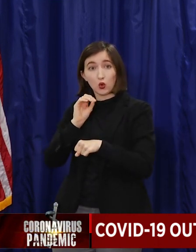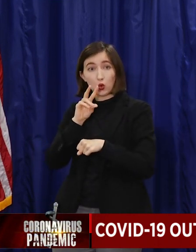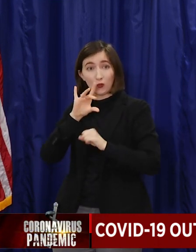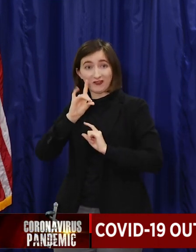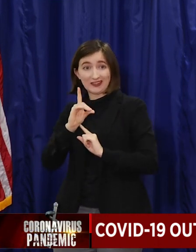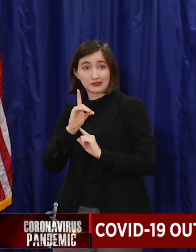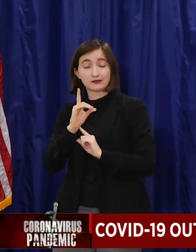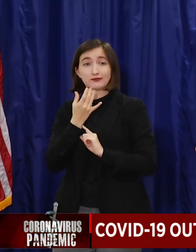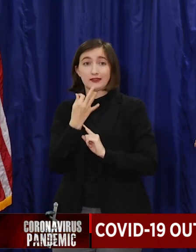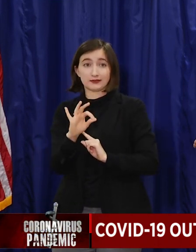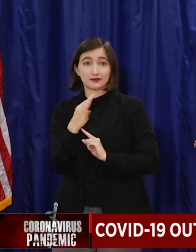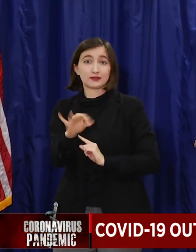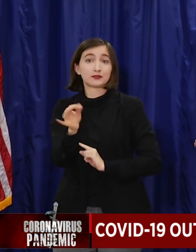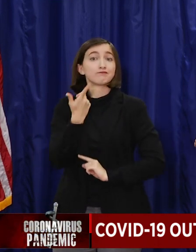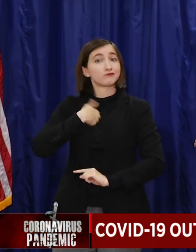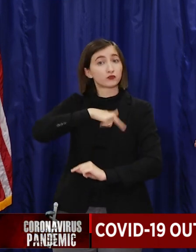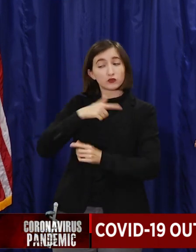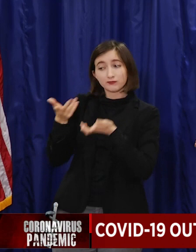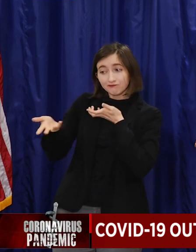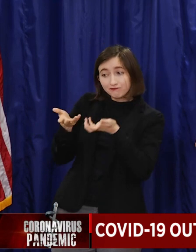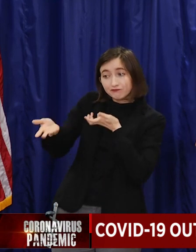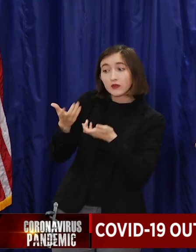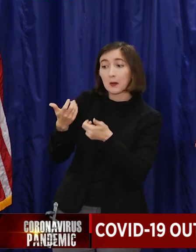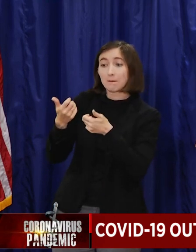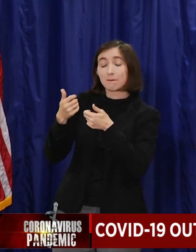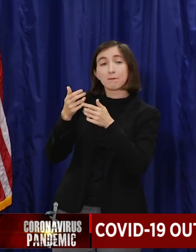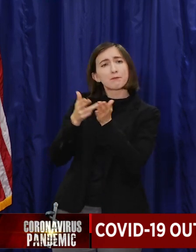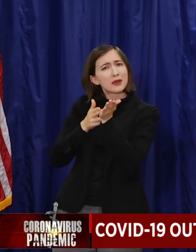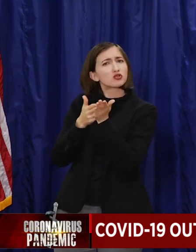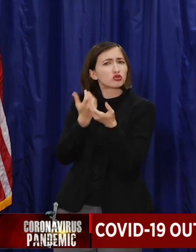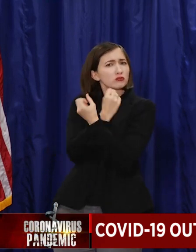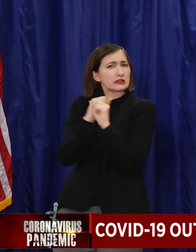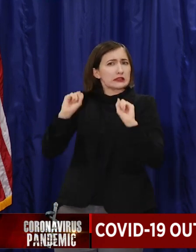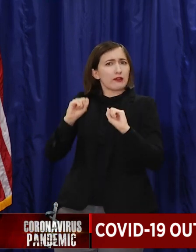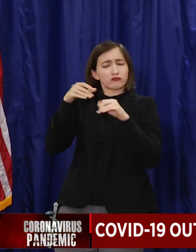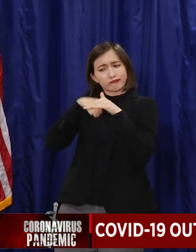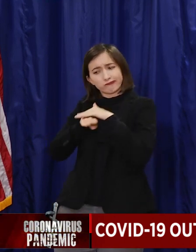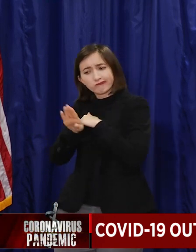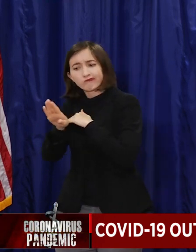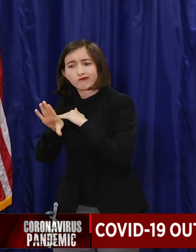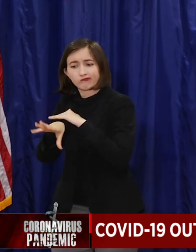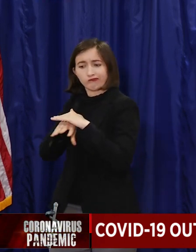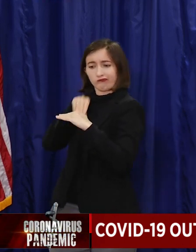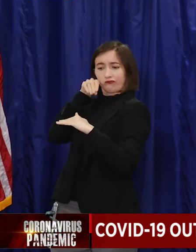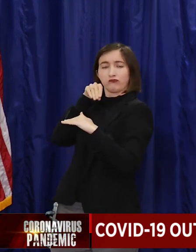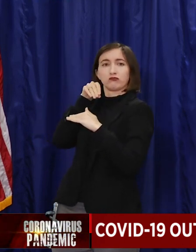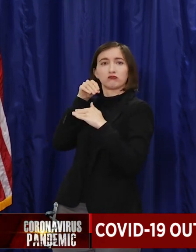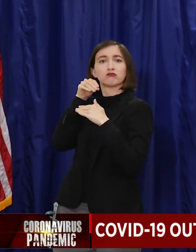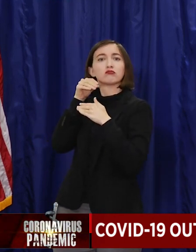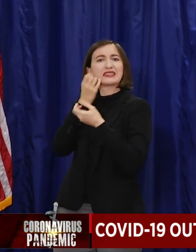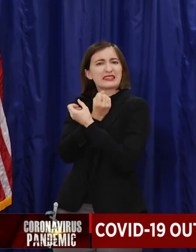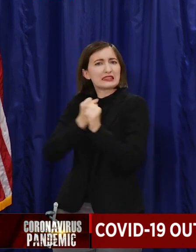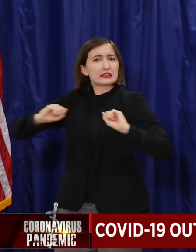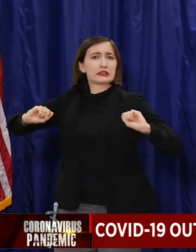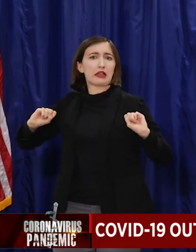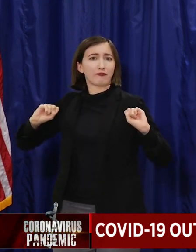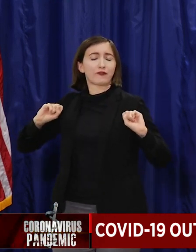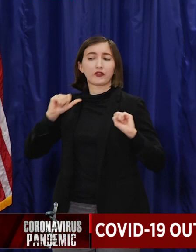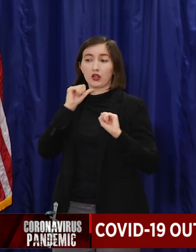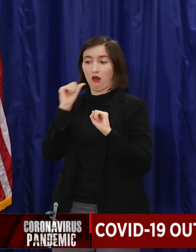WILL LEAD TO 16 PLAYER FIELD OF NBA PLAYERS IN THE NBA, 2 K 20 TOURNAMENT THAT WILL AIR ON NBA PLAYERS IN THE NBA, 2 K 20 TOURNAMENT THAT WILL AIR ON ESPN. IT BEGINS FRIDAY AND WILL TOURNAMENT THAT WILL AIR ON ESPN. IT BEGINS FRIDAY AND WILL RUN THROUGH APRIL 11TH FROM THE ESPN. IT BEGINS FRIDAY AND WILL RUN THROUGH APRIL 11TH FROM THE COMFORT OF THEIR HOMES. RUN THROUGH APRIL 11TH FROM THE COMFORT OF THEIR HOMES. ACCORDING TO REPORTS